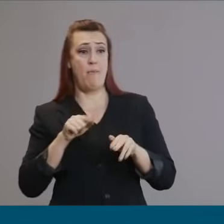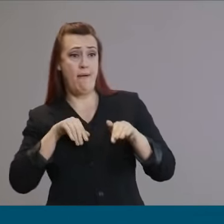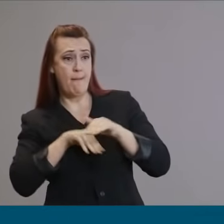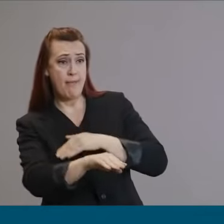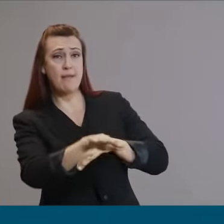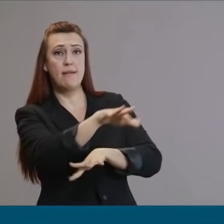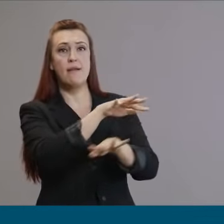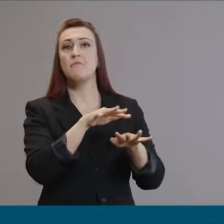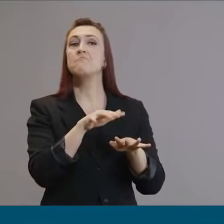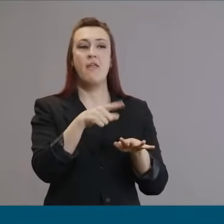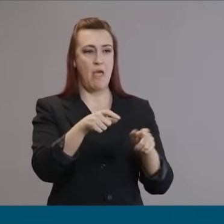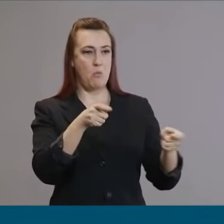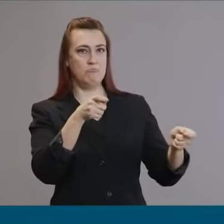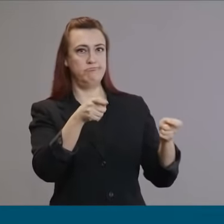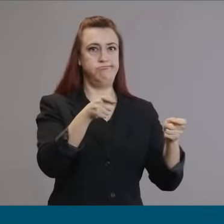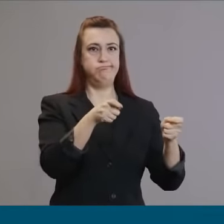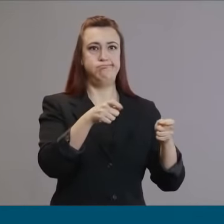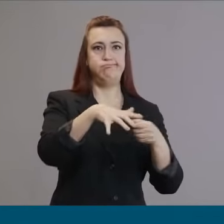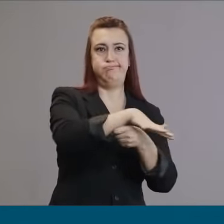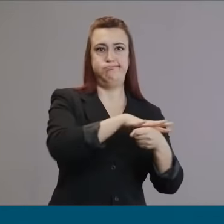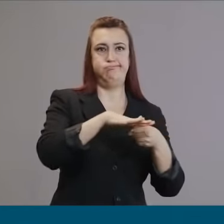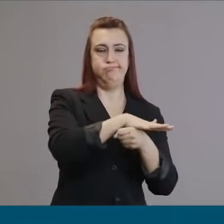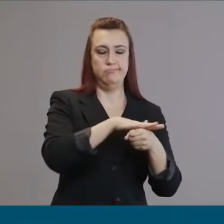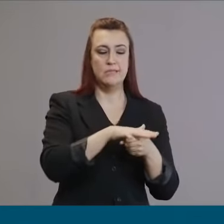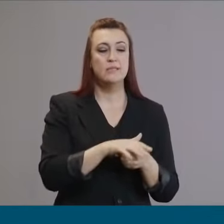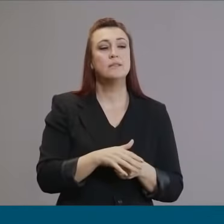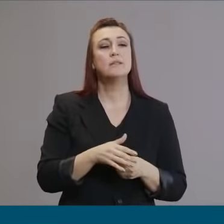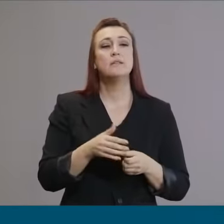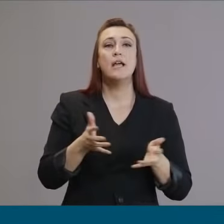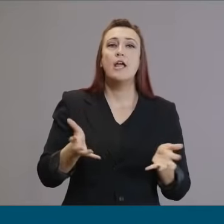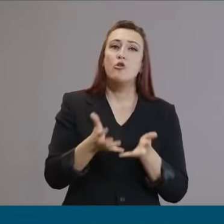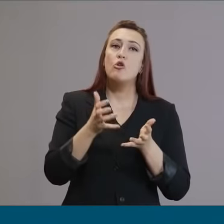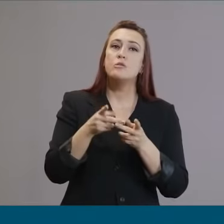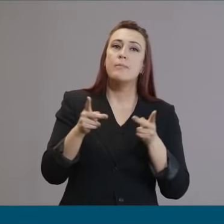REQUIRE, BUT IT ENCOURAGES THEM TO DO SYMPTOM SCREENS OF THEIR EMPLOYEES WHEN THEY COME